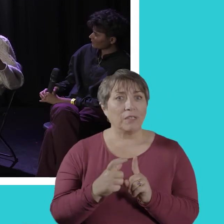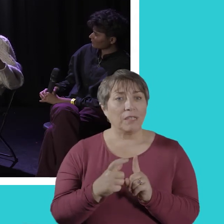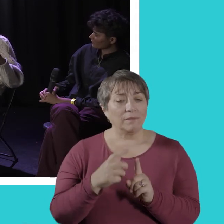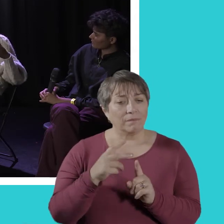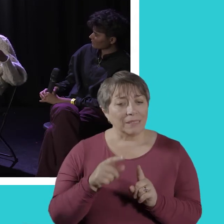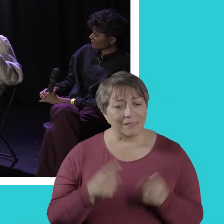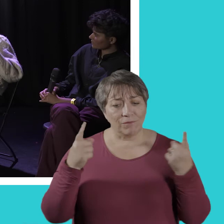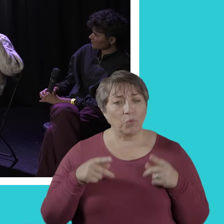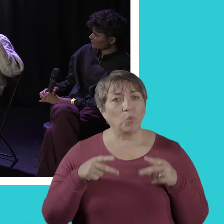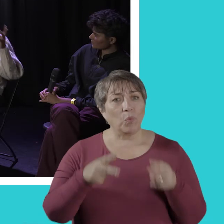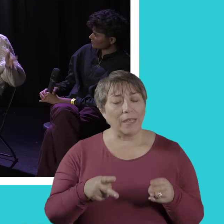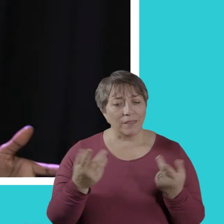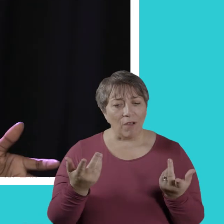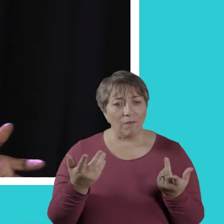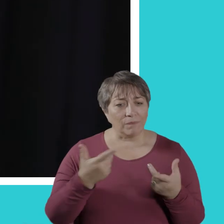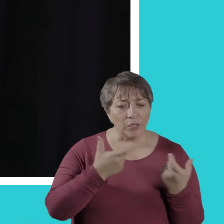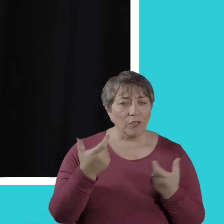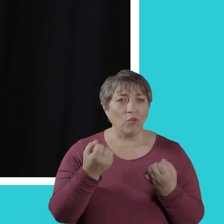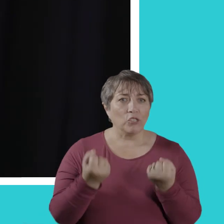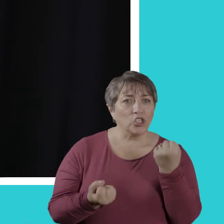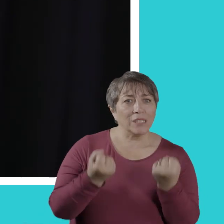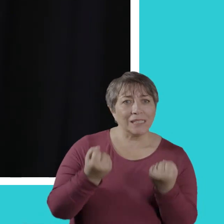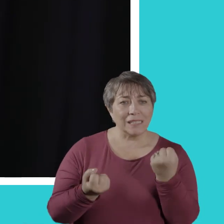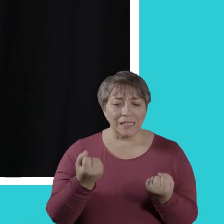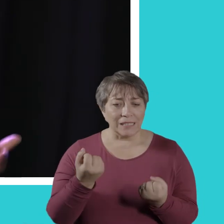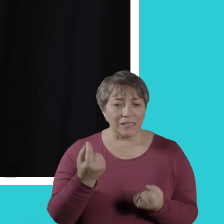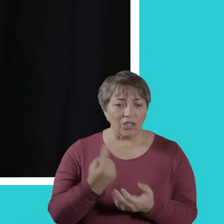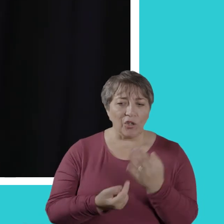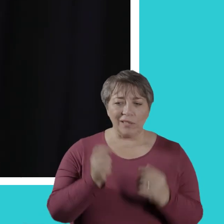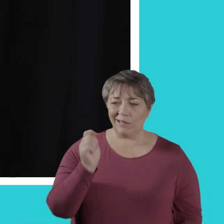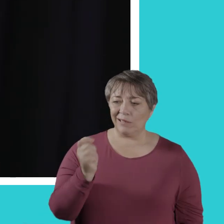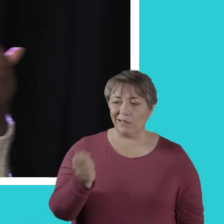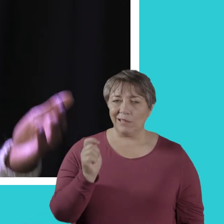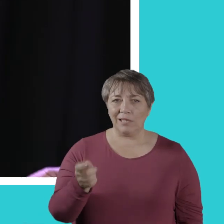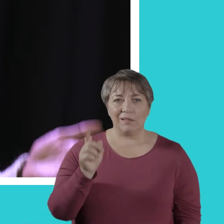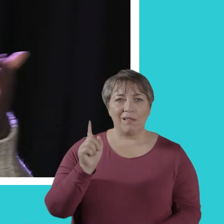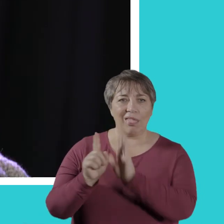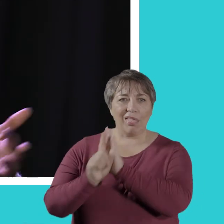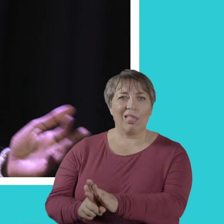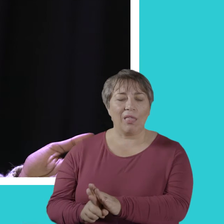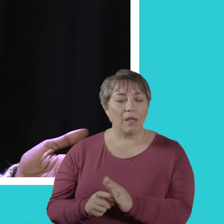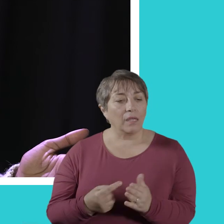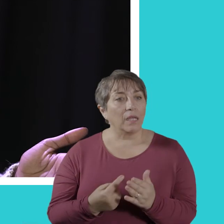ways of seeking justice that aren't about demonising individuals and are about allowing them